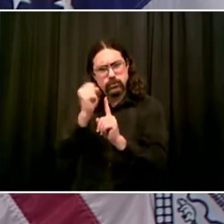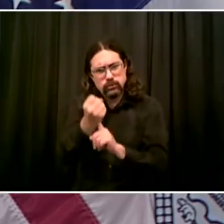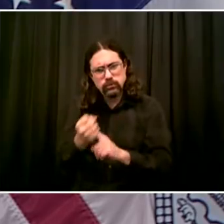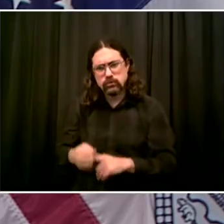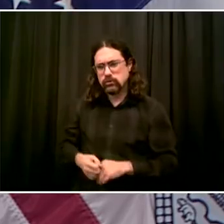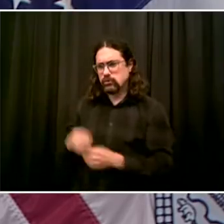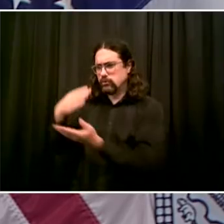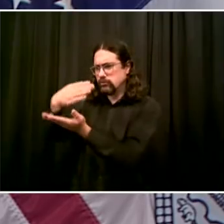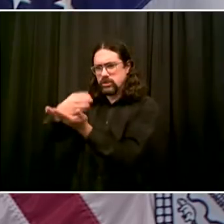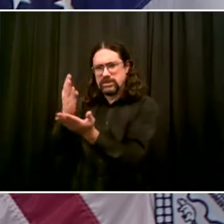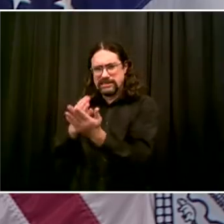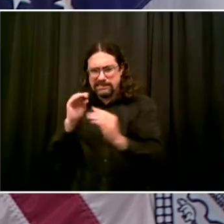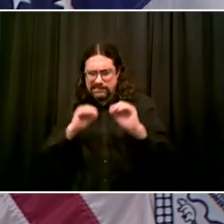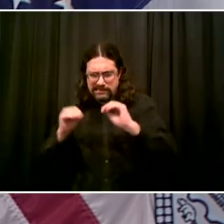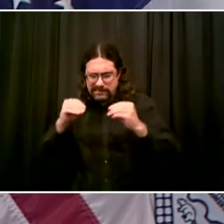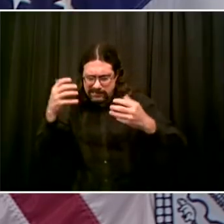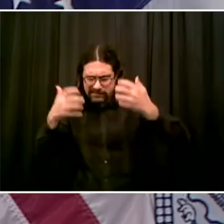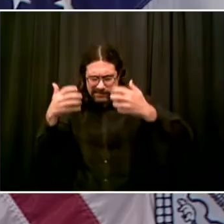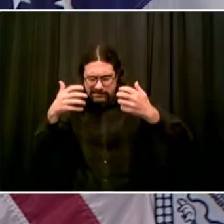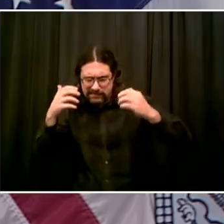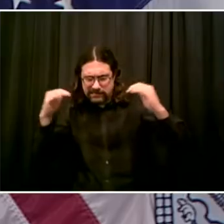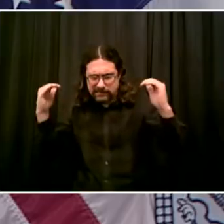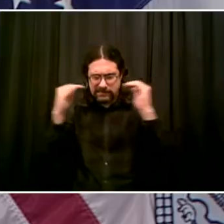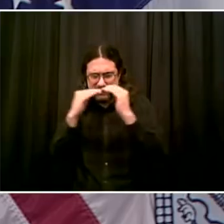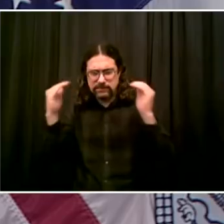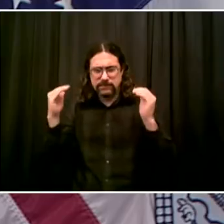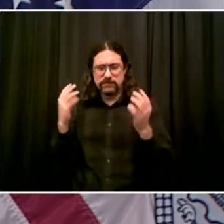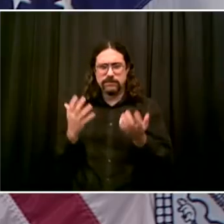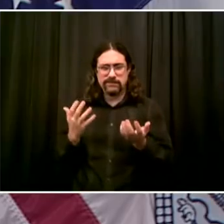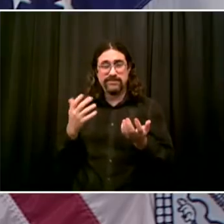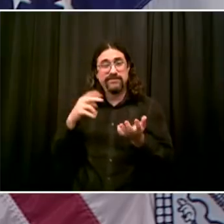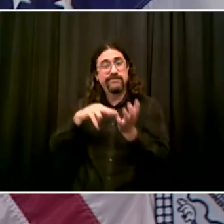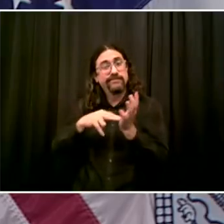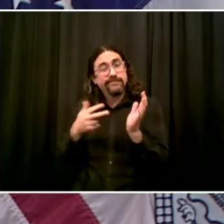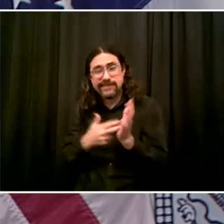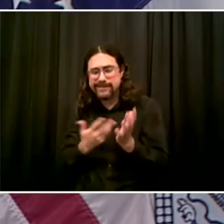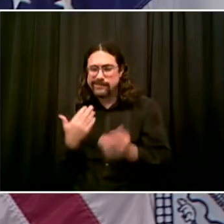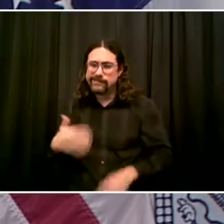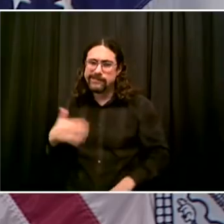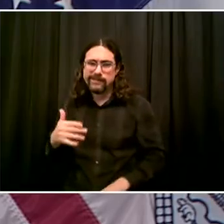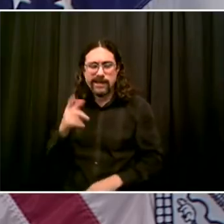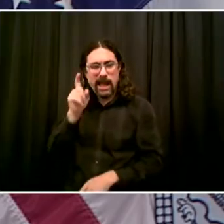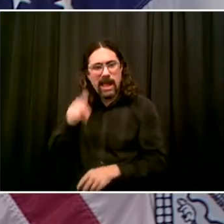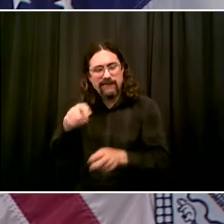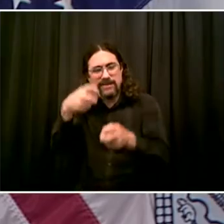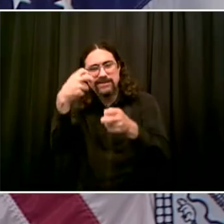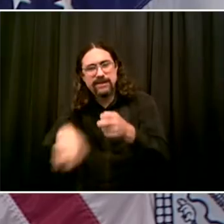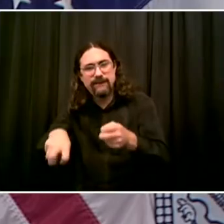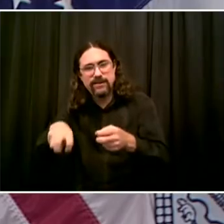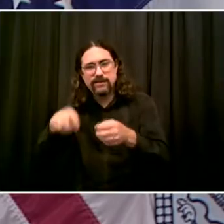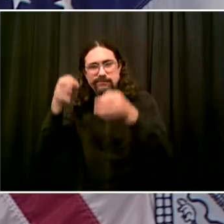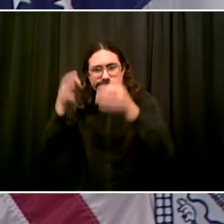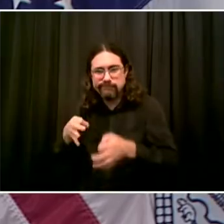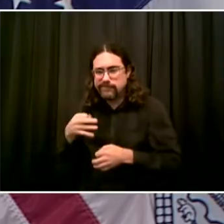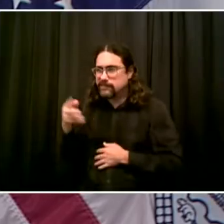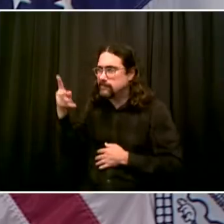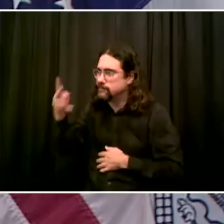BUDGET,BU T IWTH WHAT IS COMING AHEAD. IF WE DON'T SEE